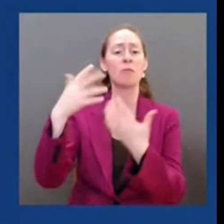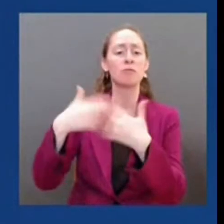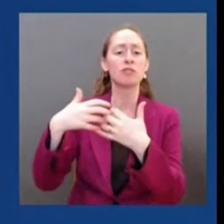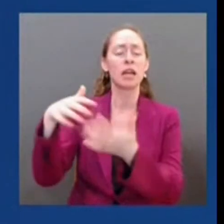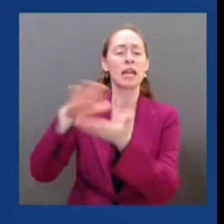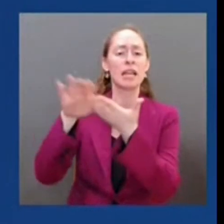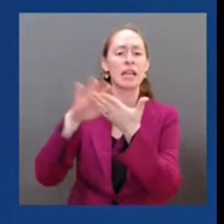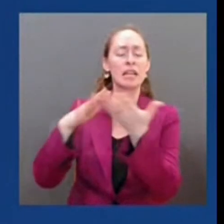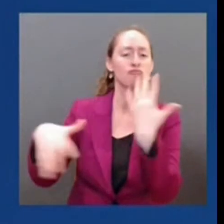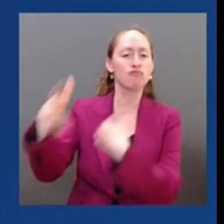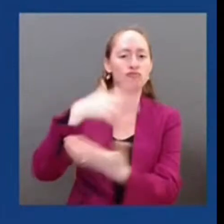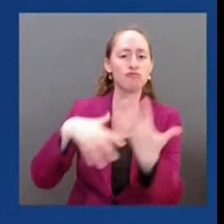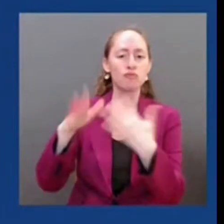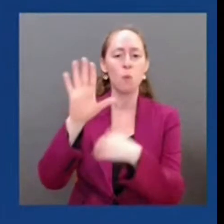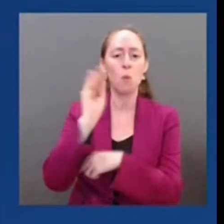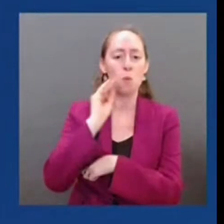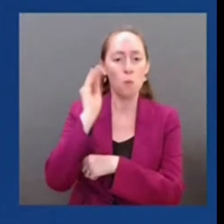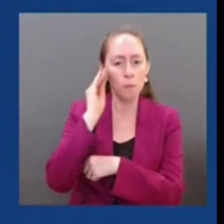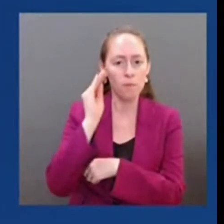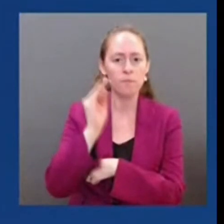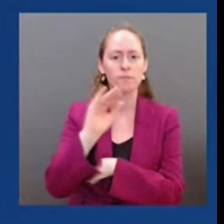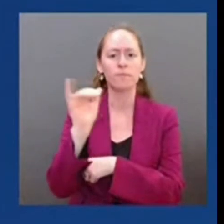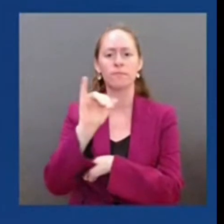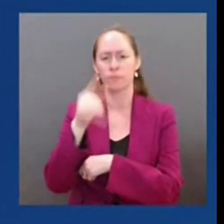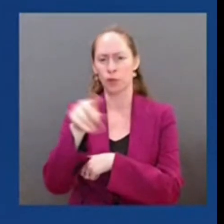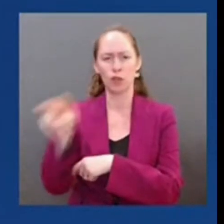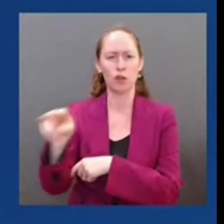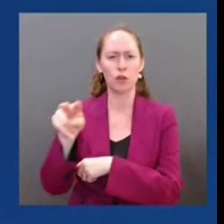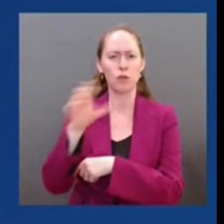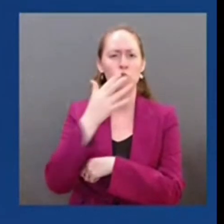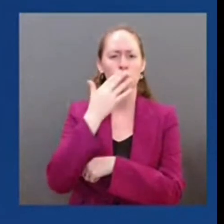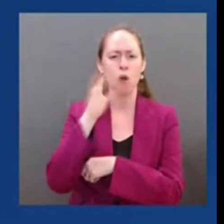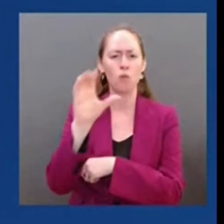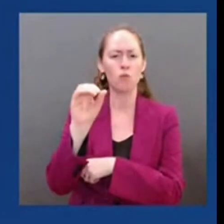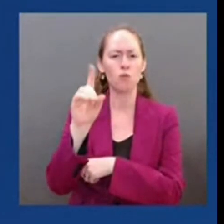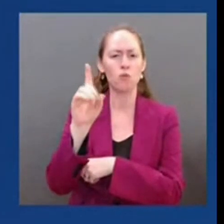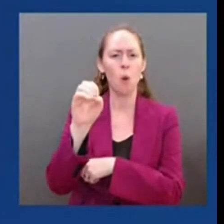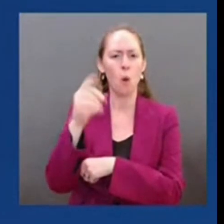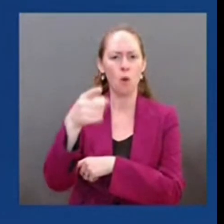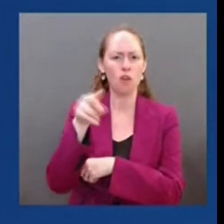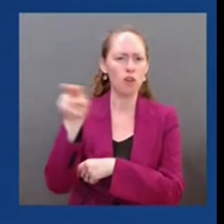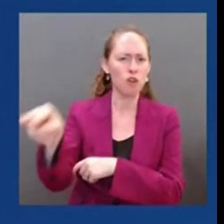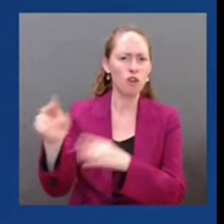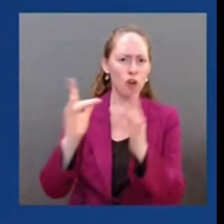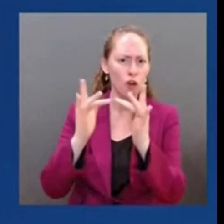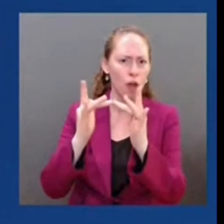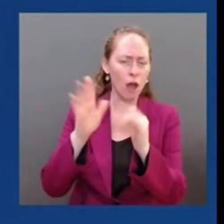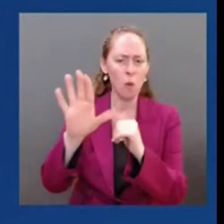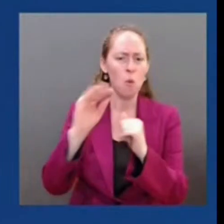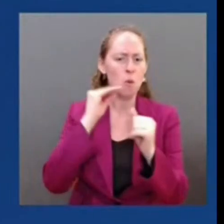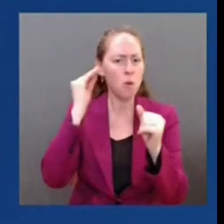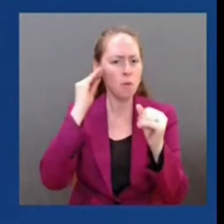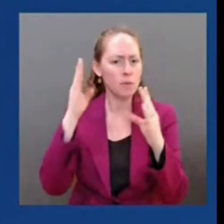INDOOR SPACES WHERE POSSIBLE. AND TO MONITOR THE LEVELS IN YOUR COMMUNITY BY THE COLOR